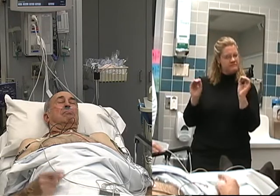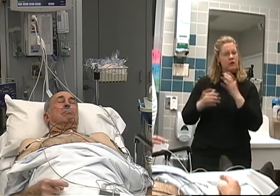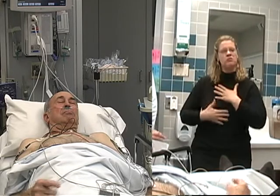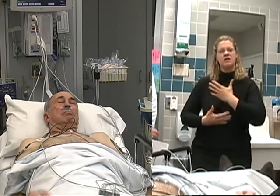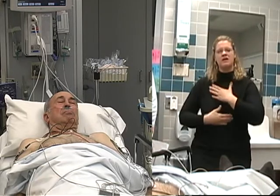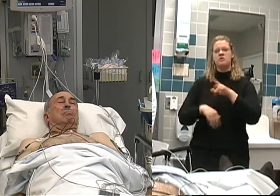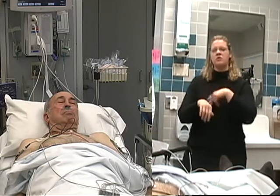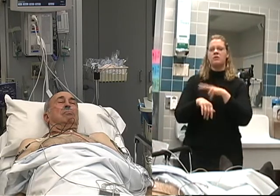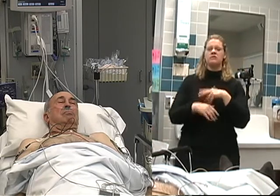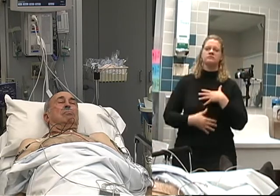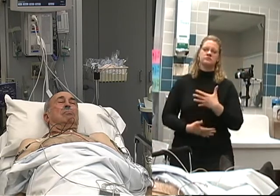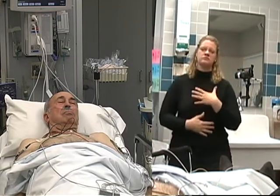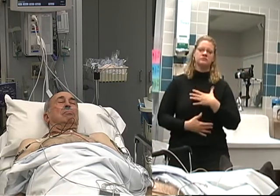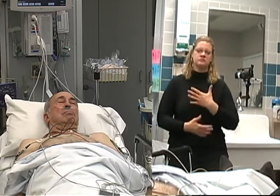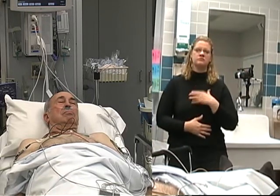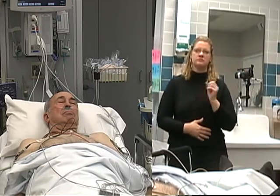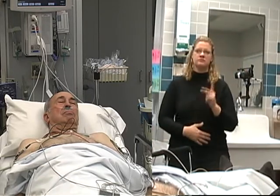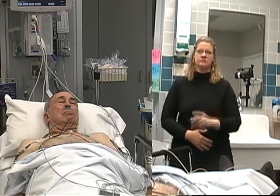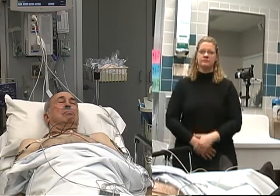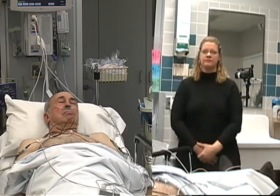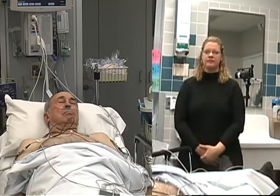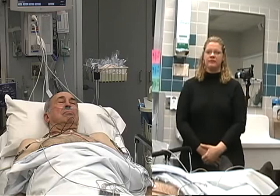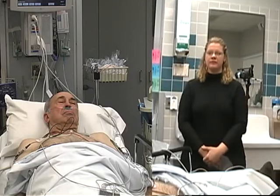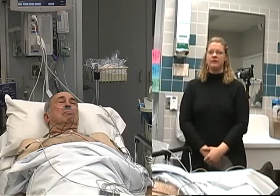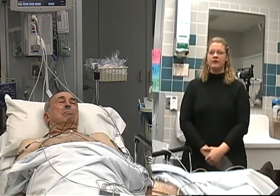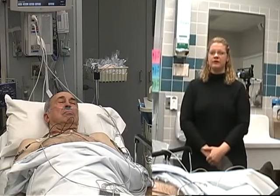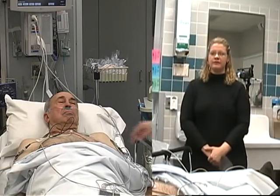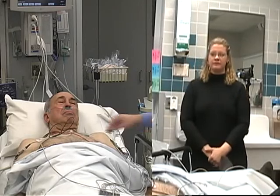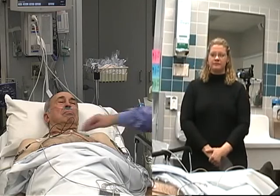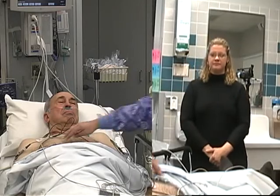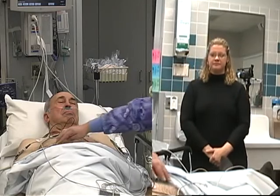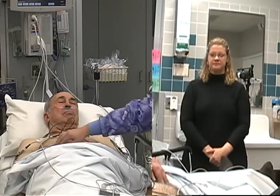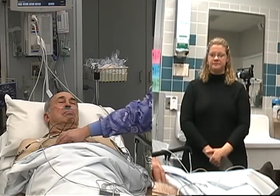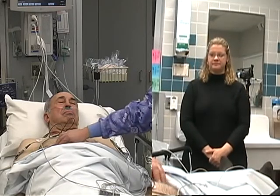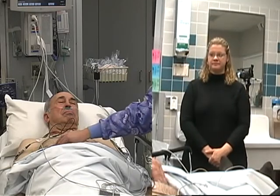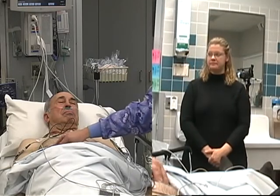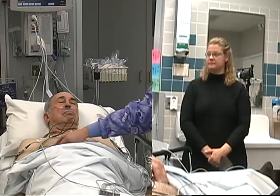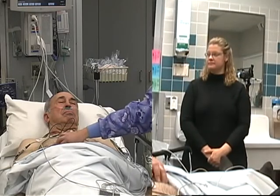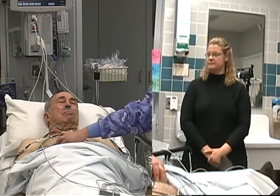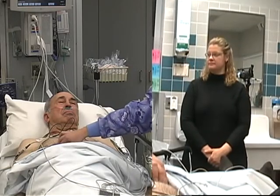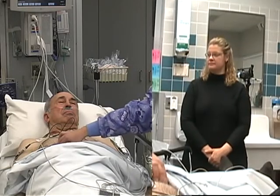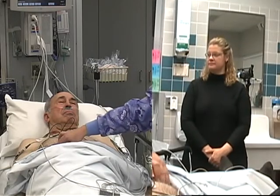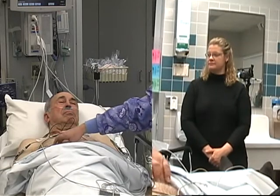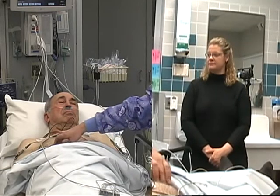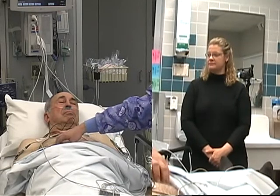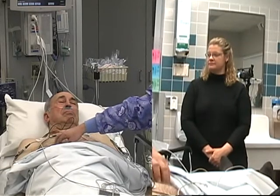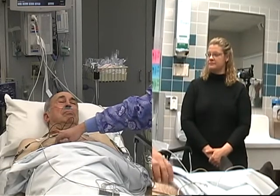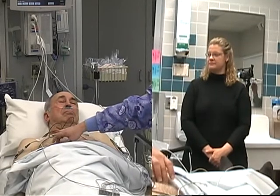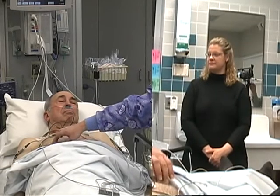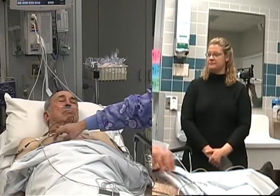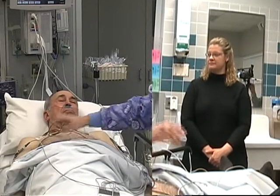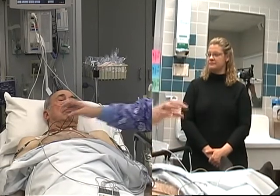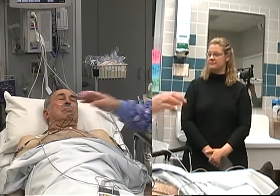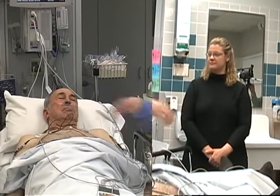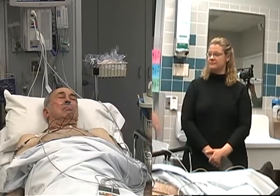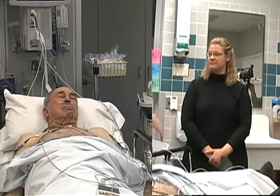Breathe normal.